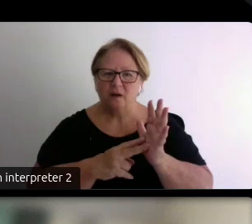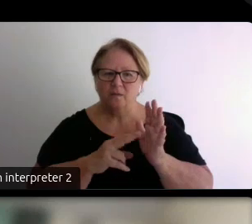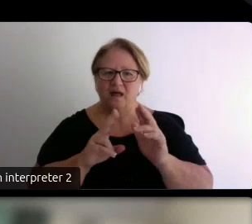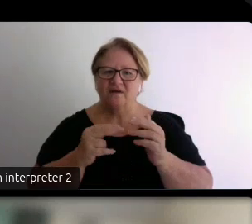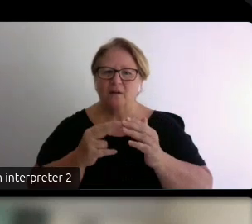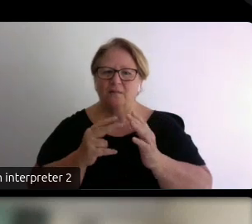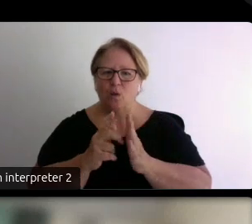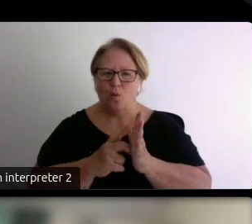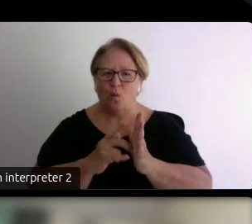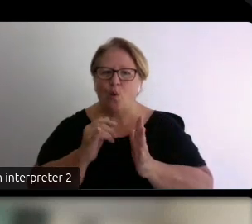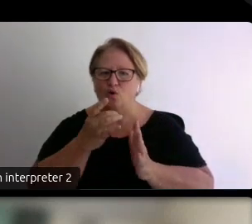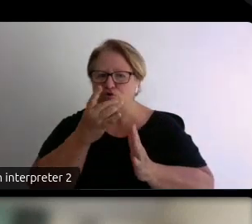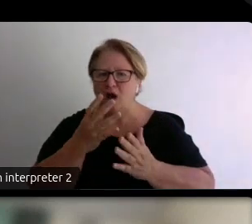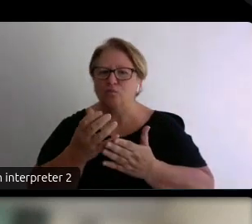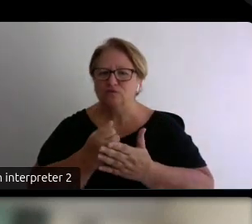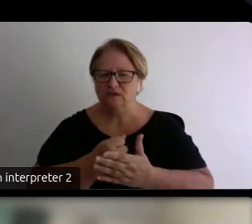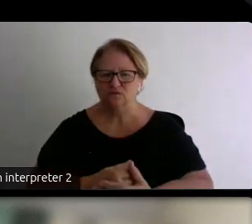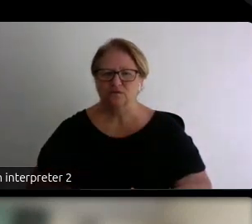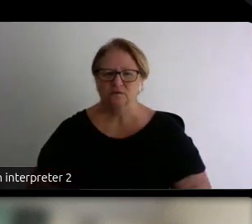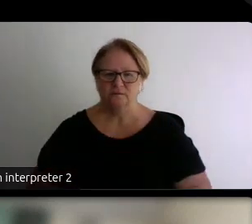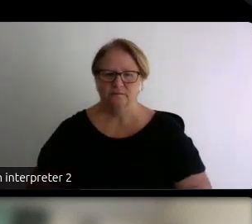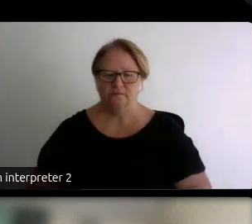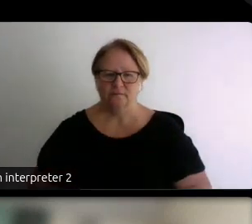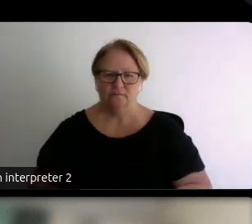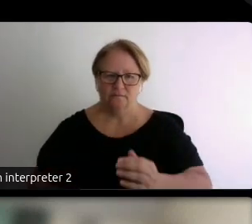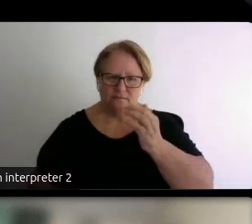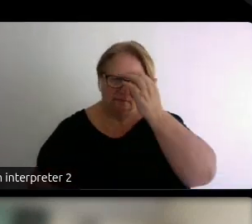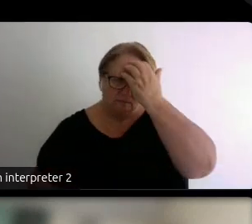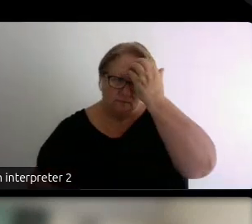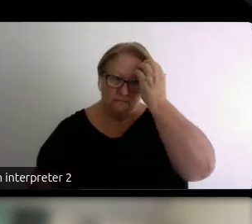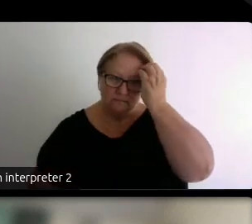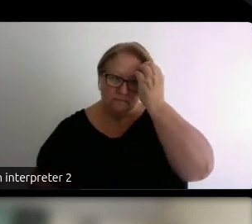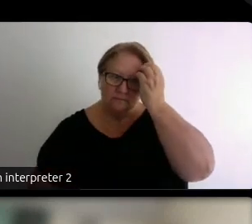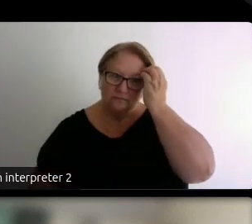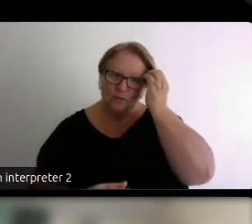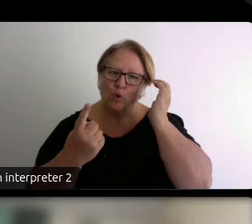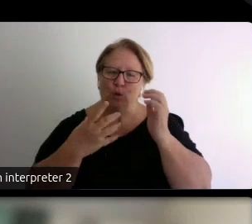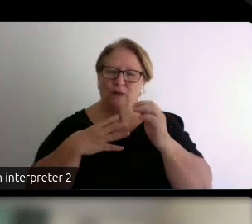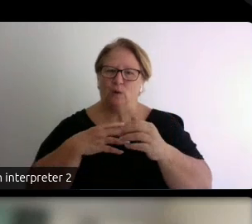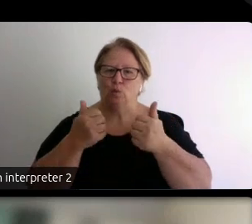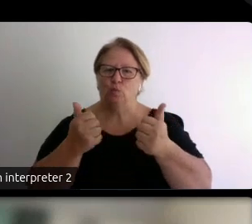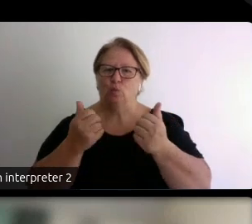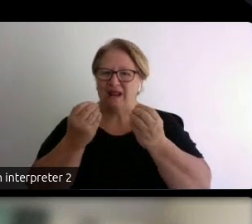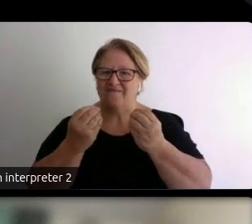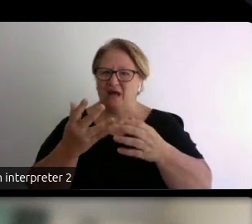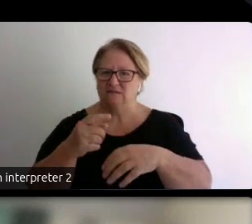child protection issues. Um it's for those who require timely legal advice and in particular